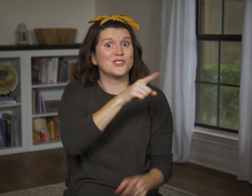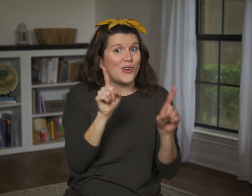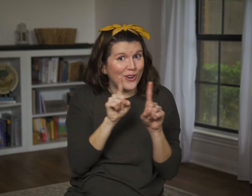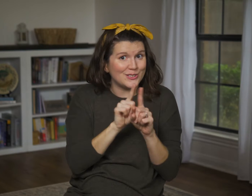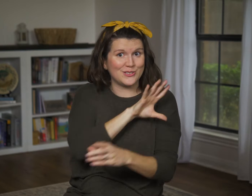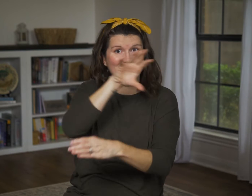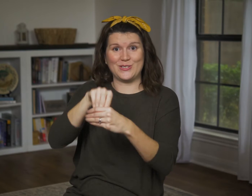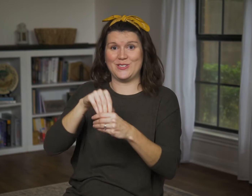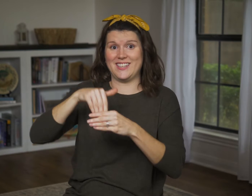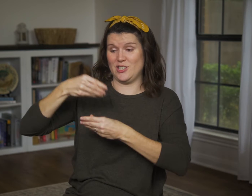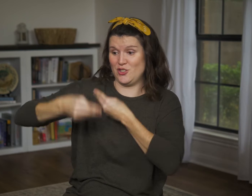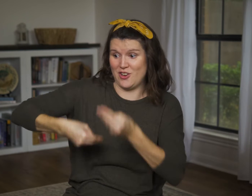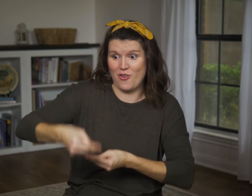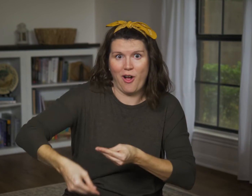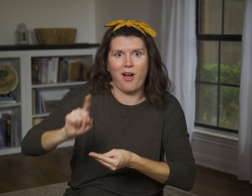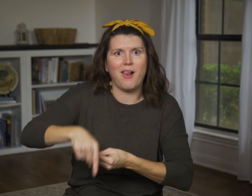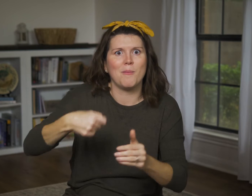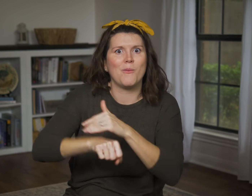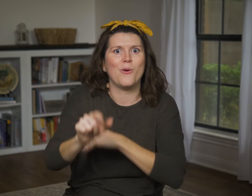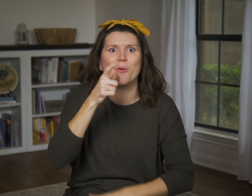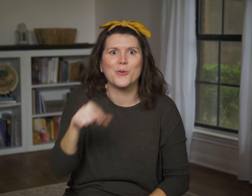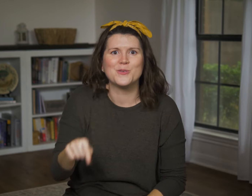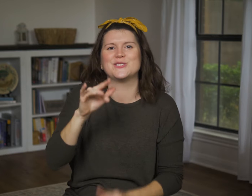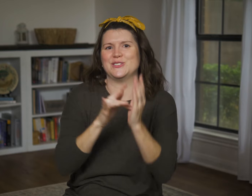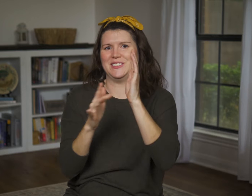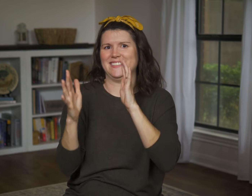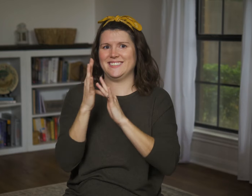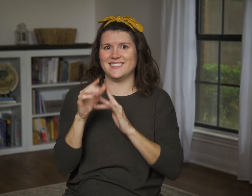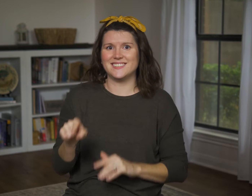and she’s included in the genealogy of Jesus!